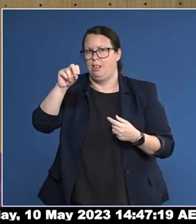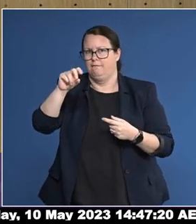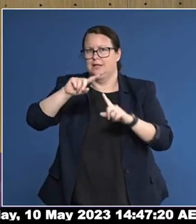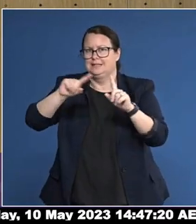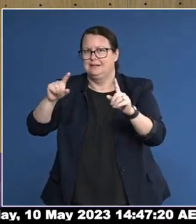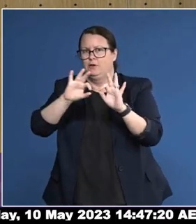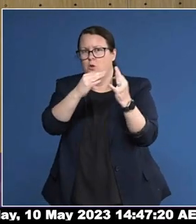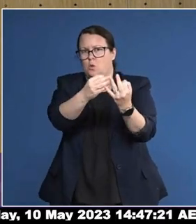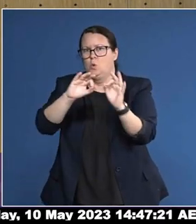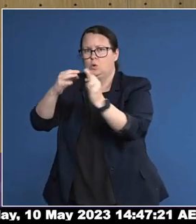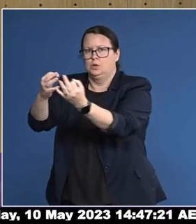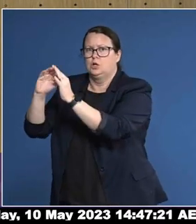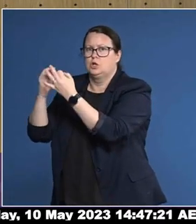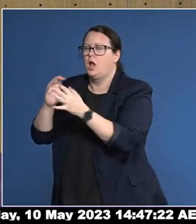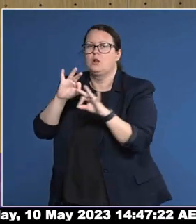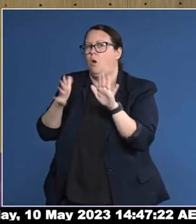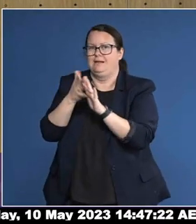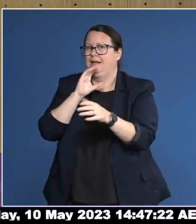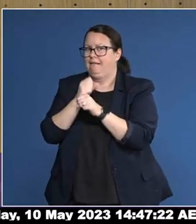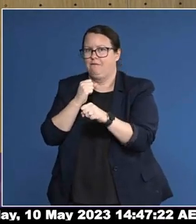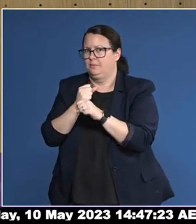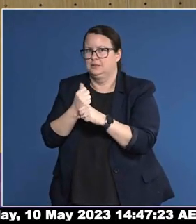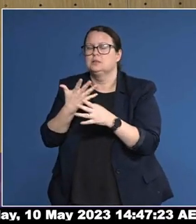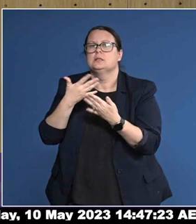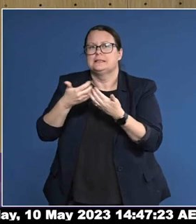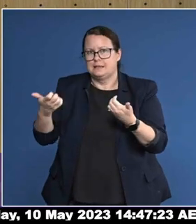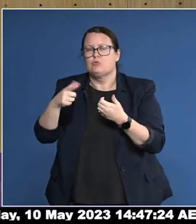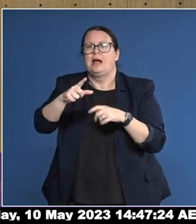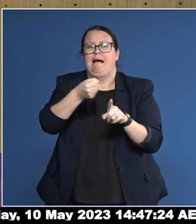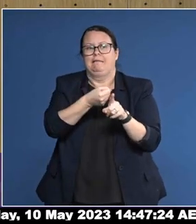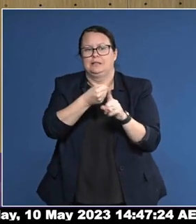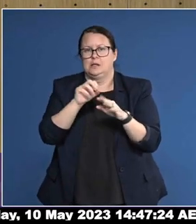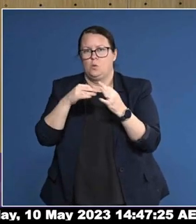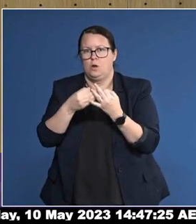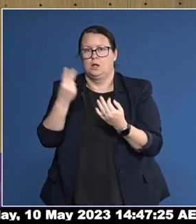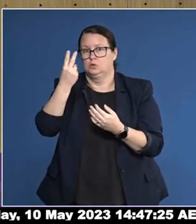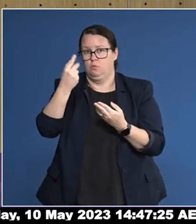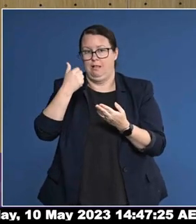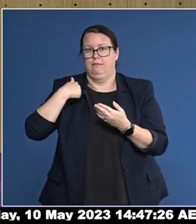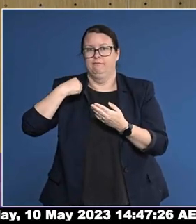non-government advocacy organisations, to provide advocacy services to people with disability and their families.